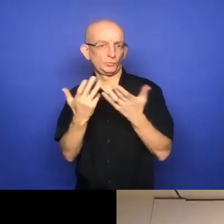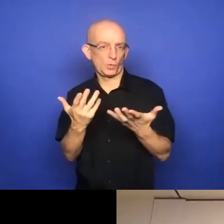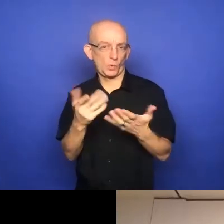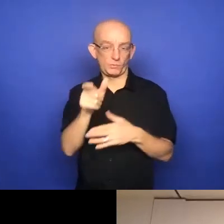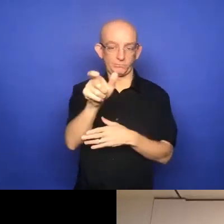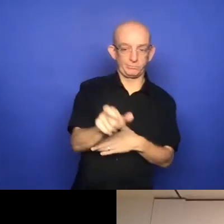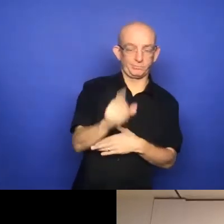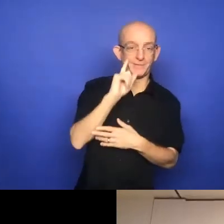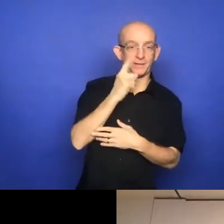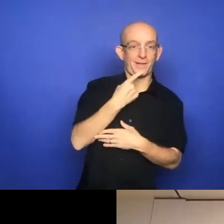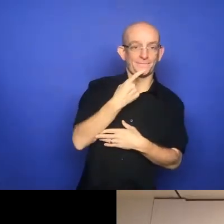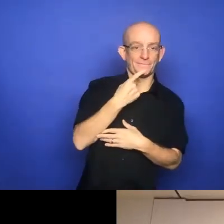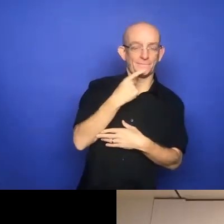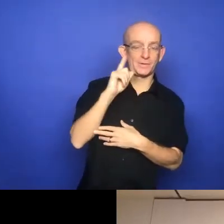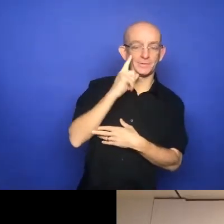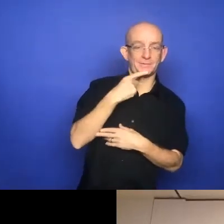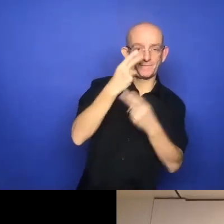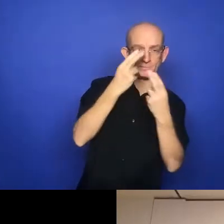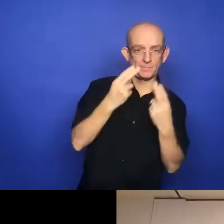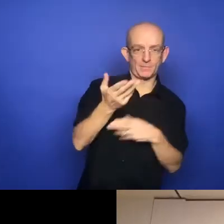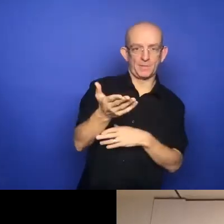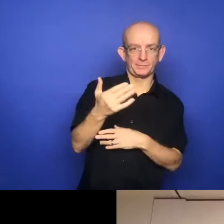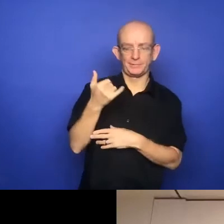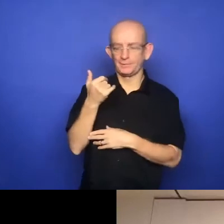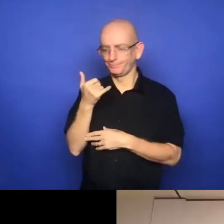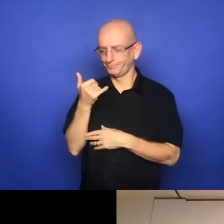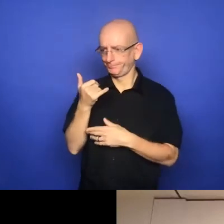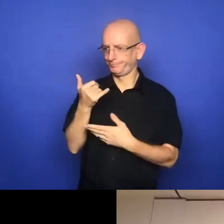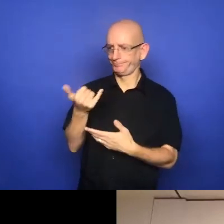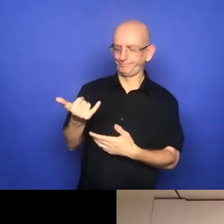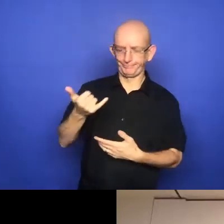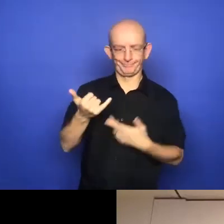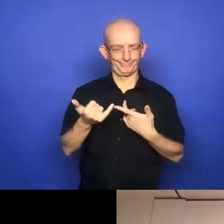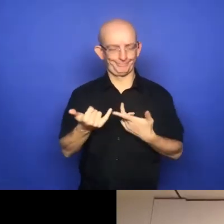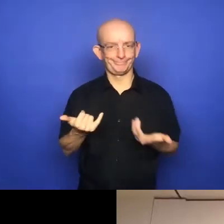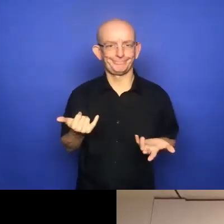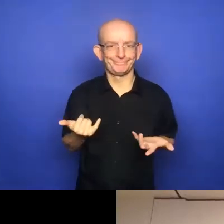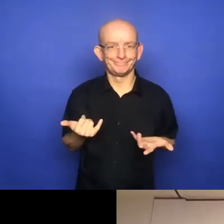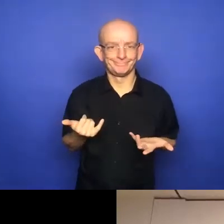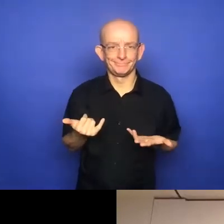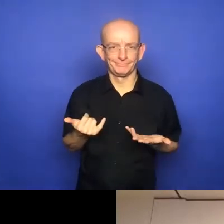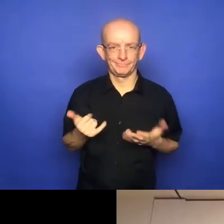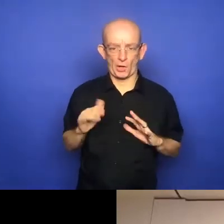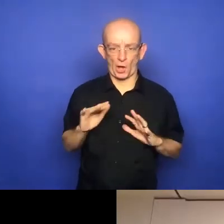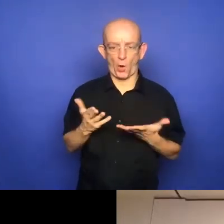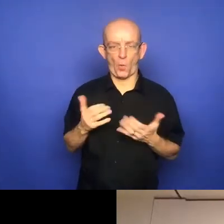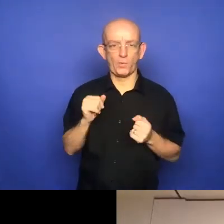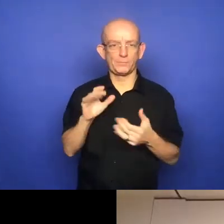example, if we had a respondent who is deaf or deaf blind , of course, you ask a proxy, and